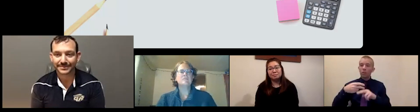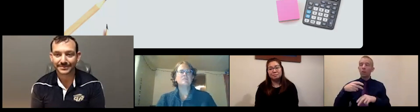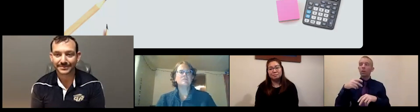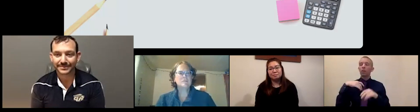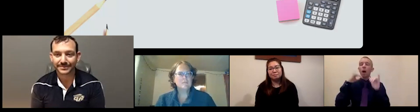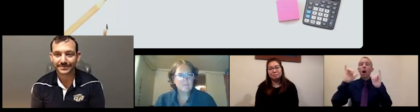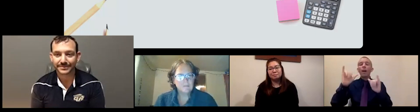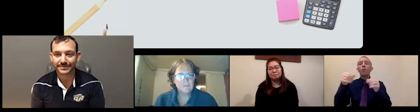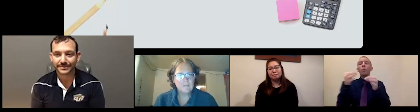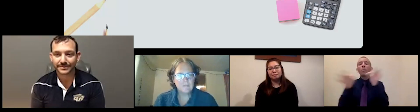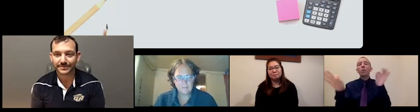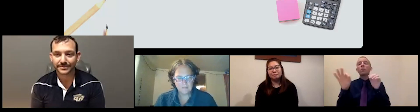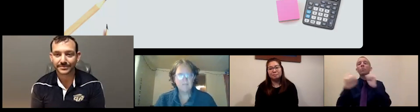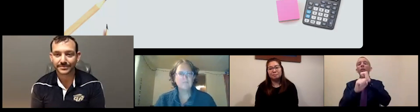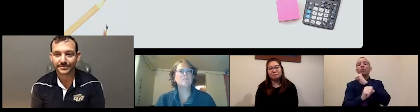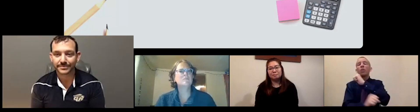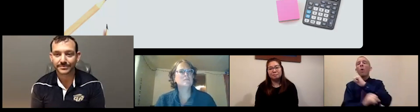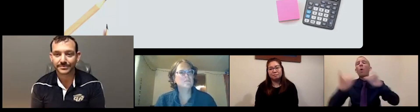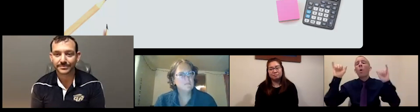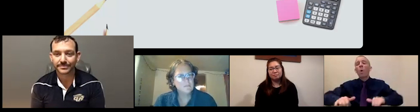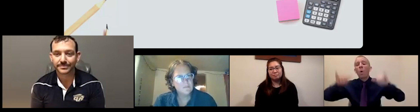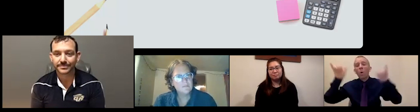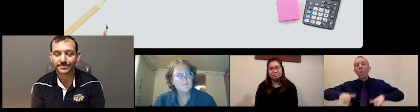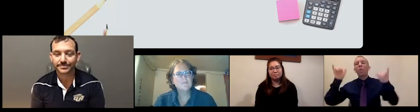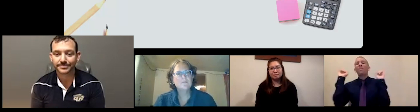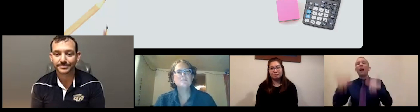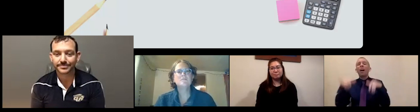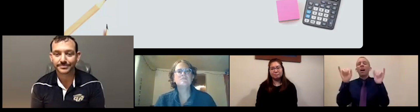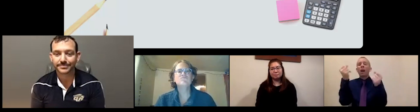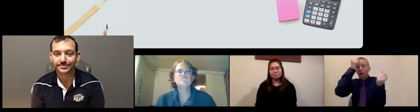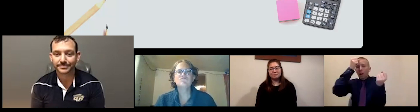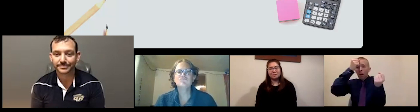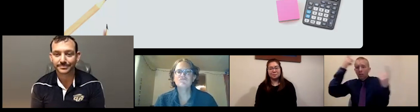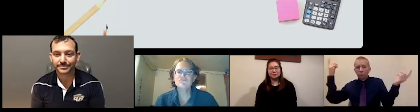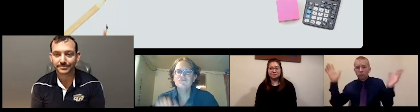then learned about language structure, and finally completely got it.